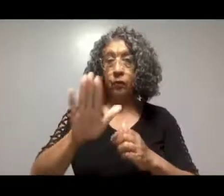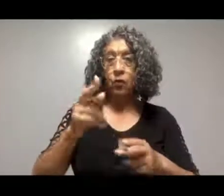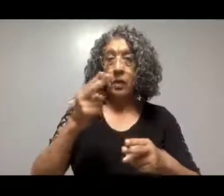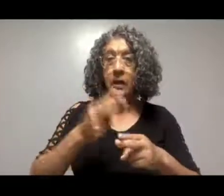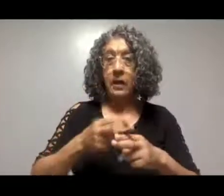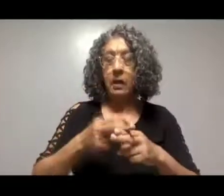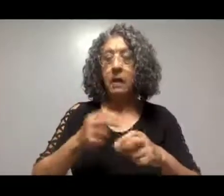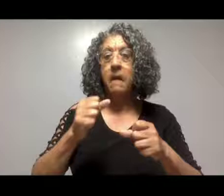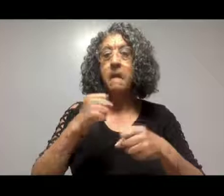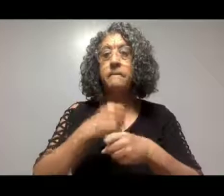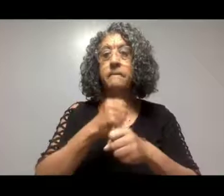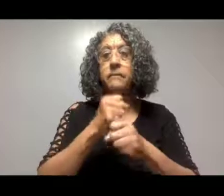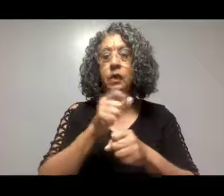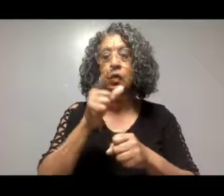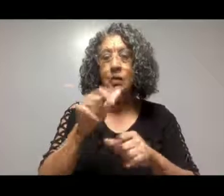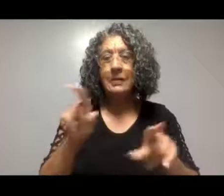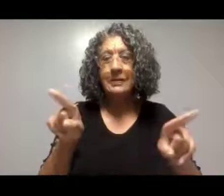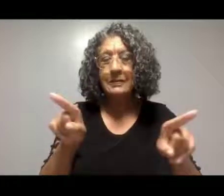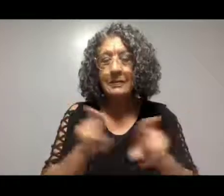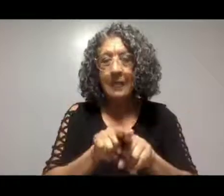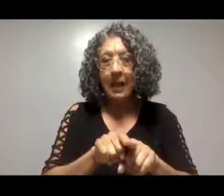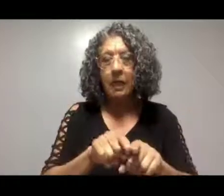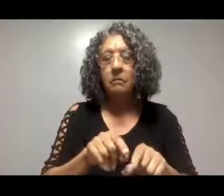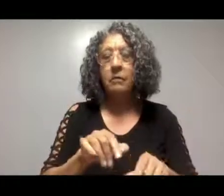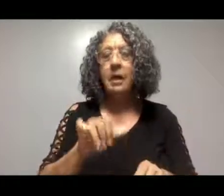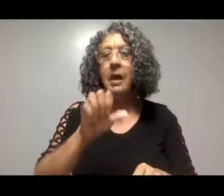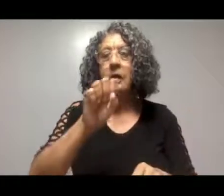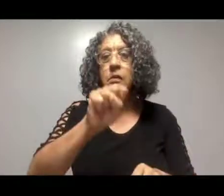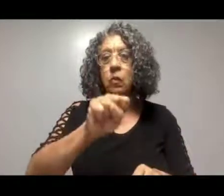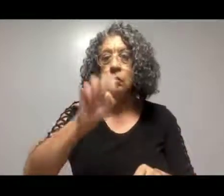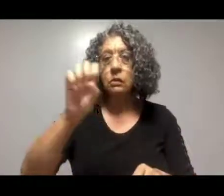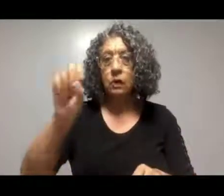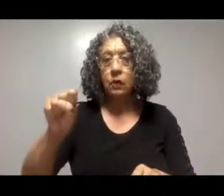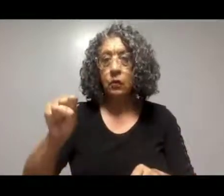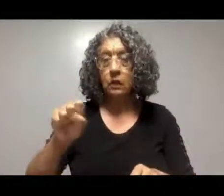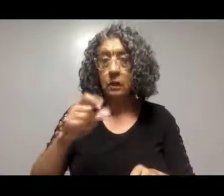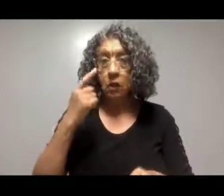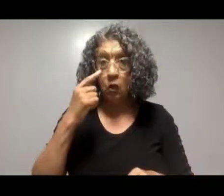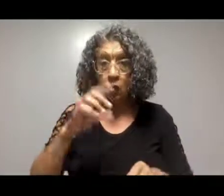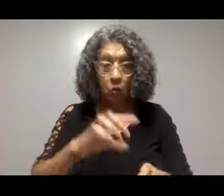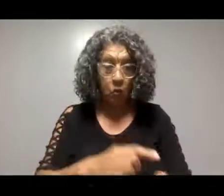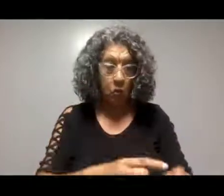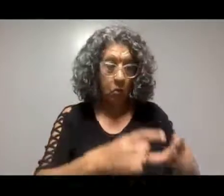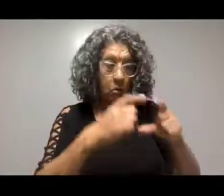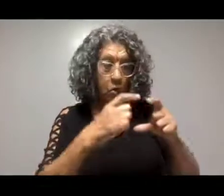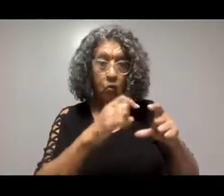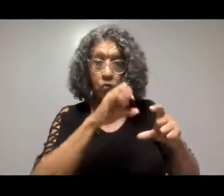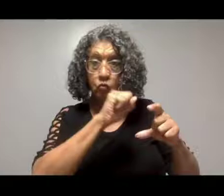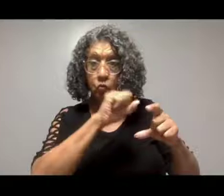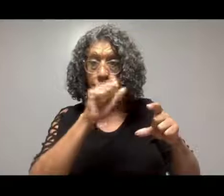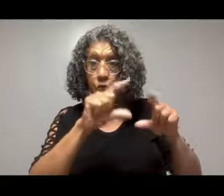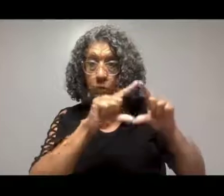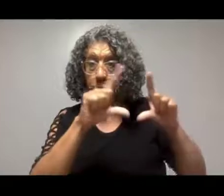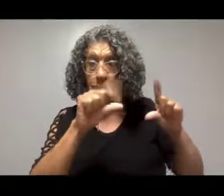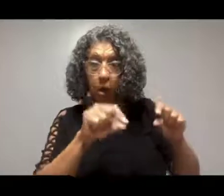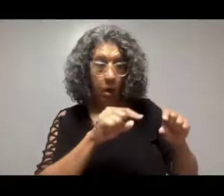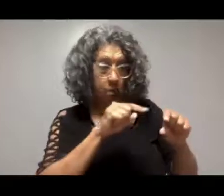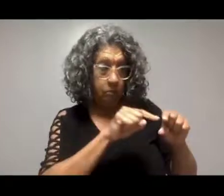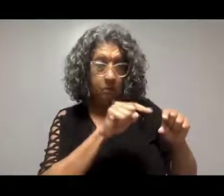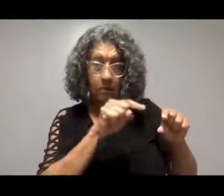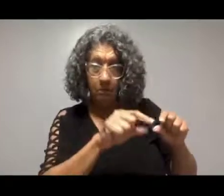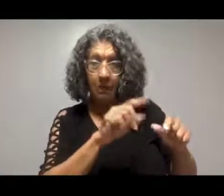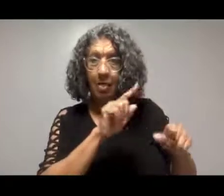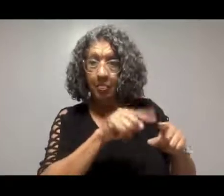start what you start with your name but make sure it's exactly how it is on your social security